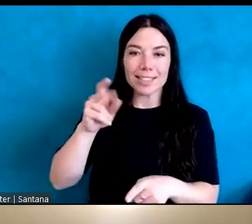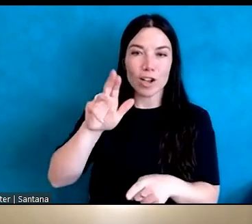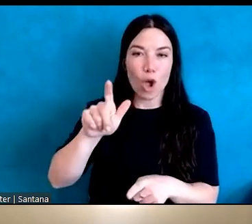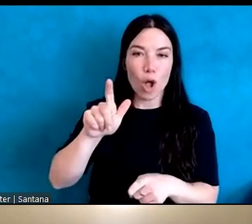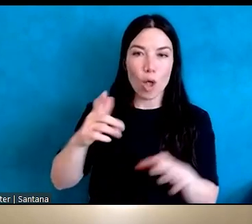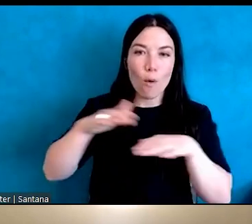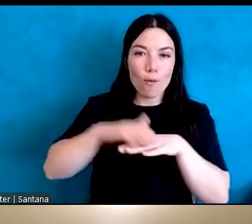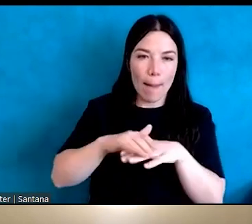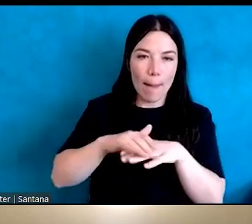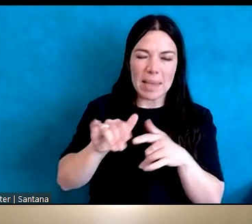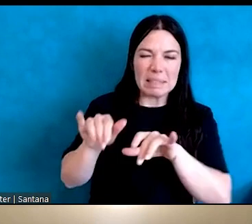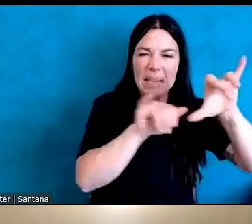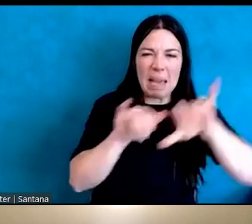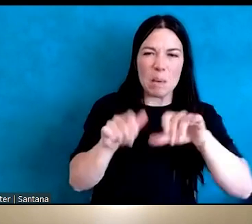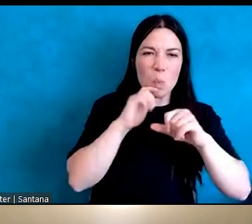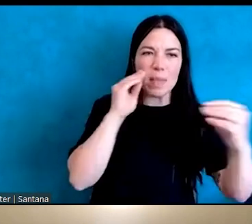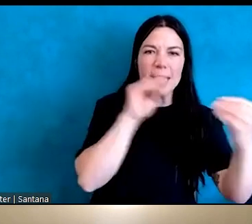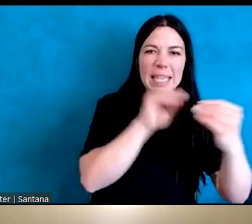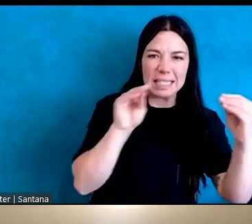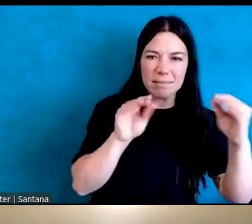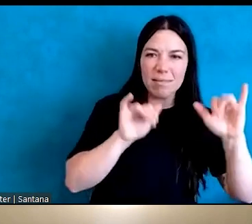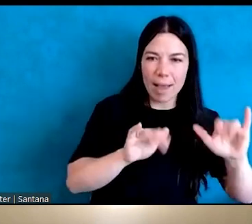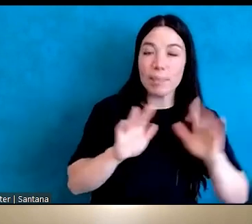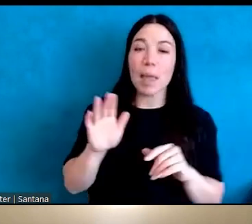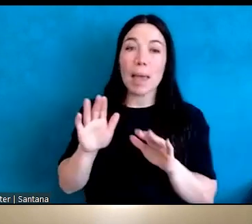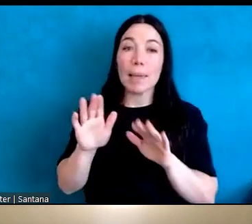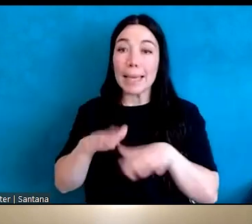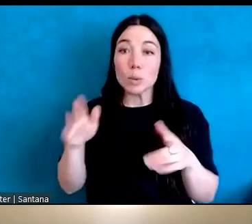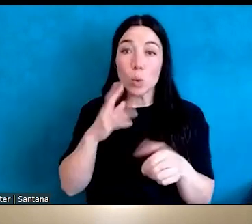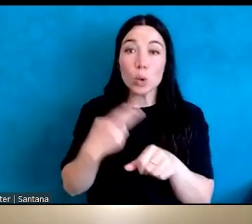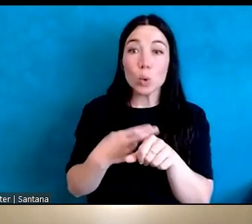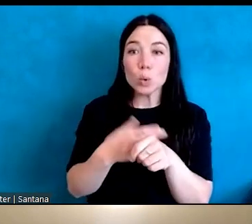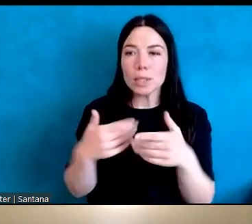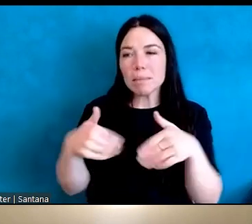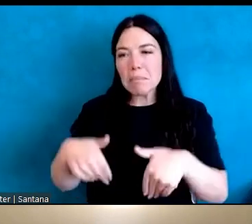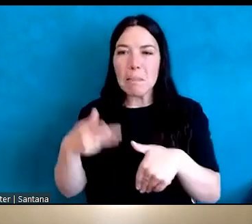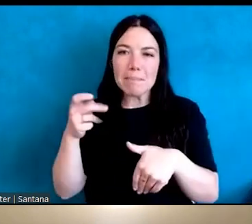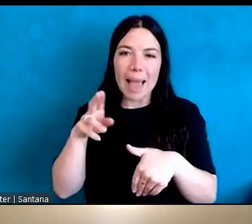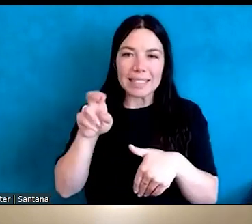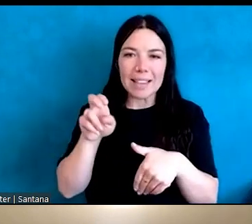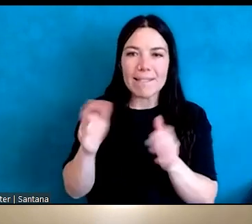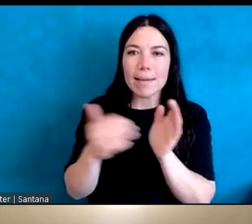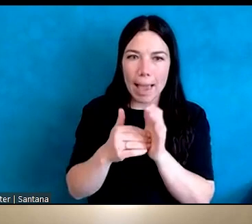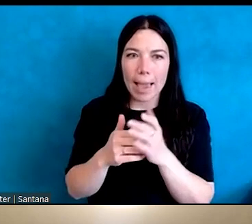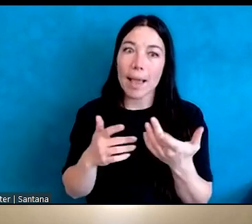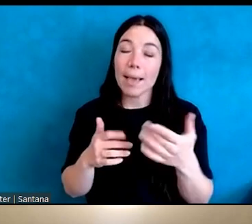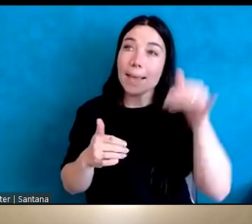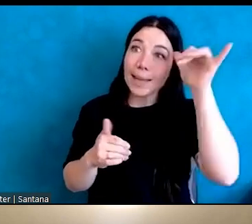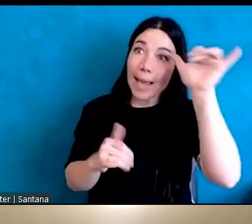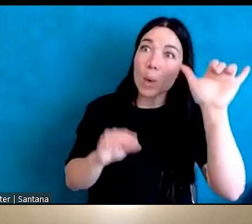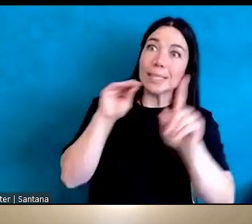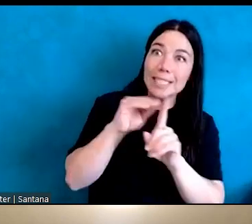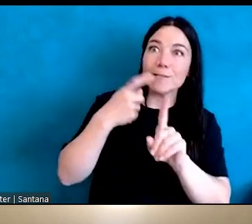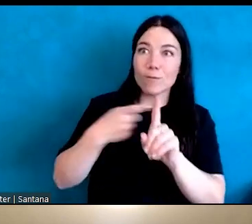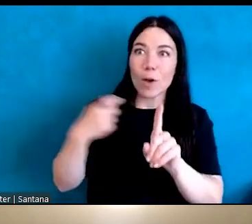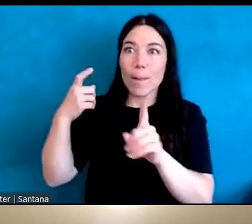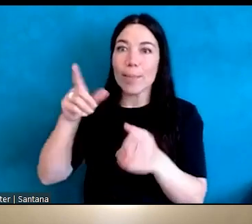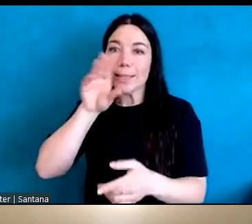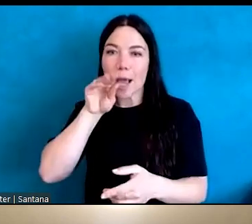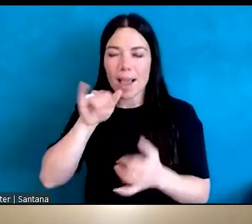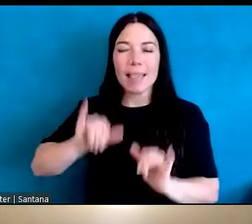And if the child uses a passive, such as 'the cow was kissed by the duck,' then they're said to have been primed. In comparison to the